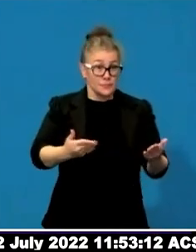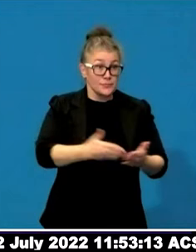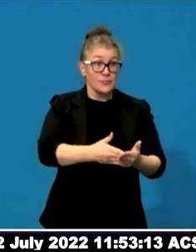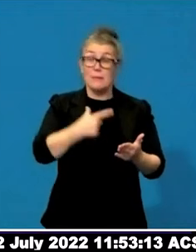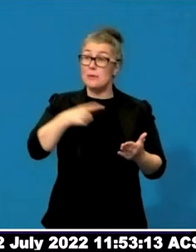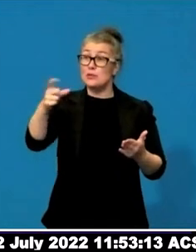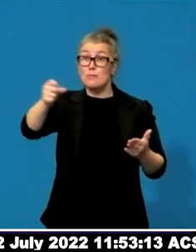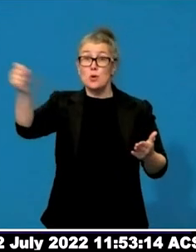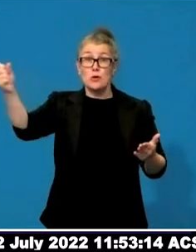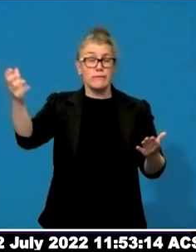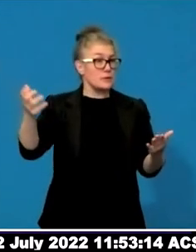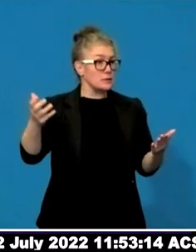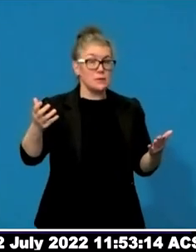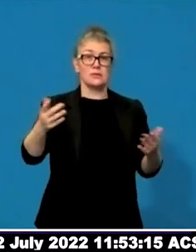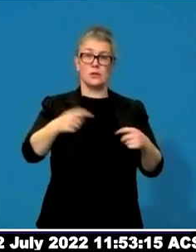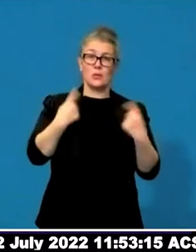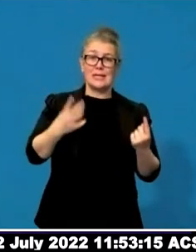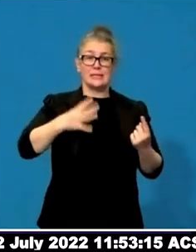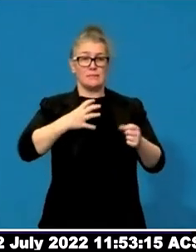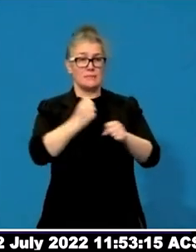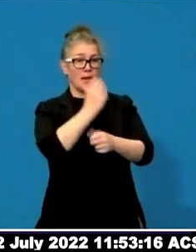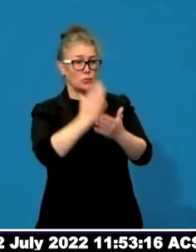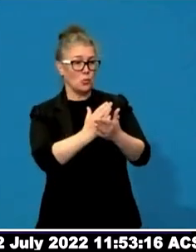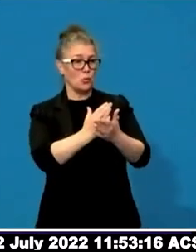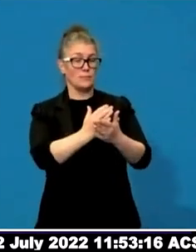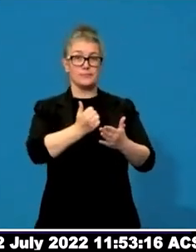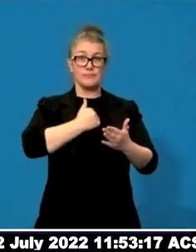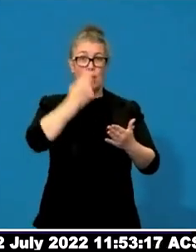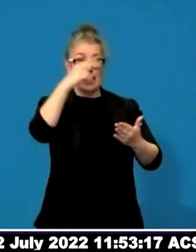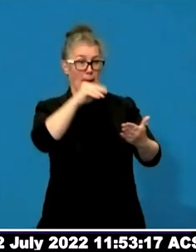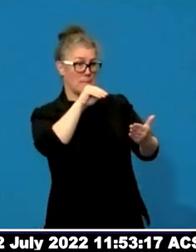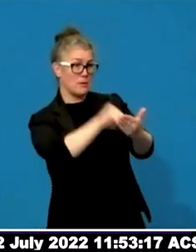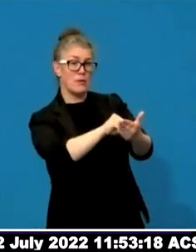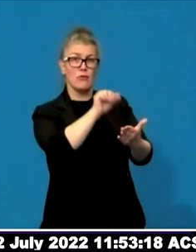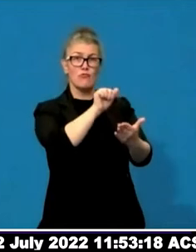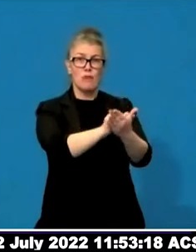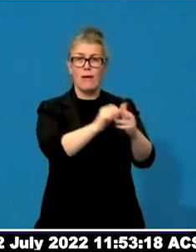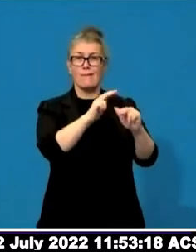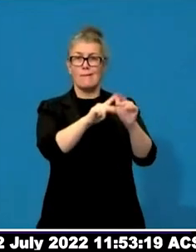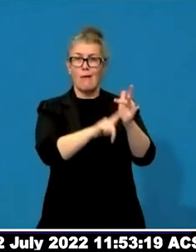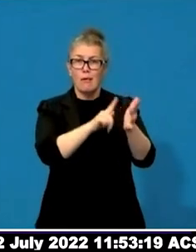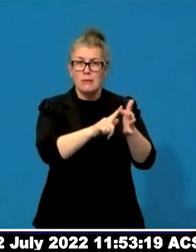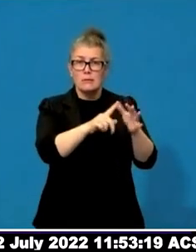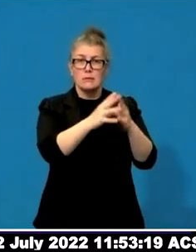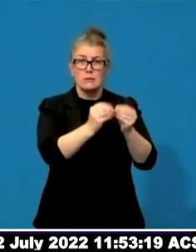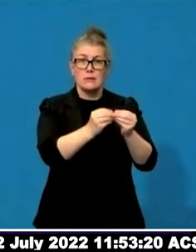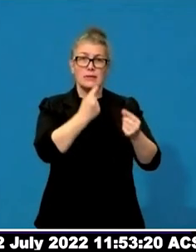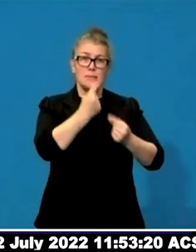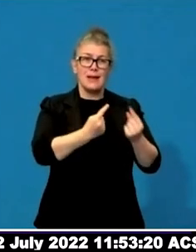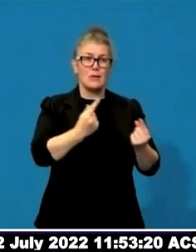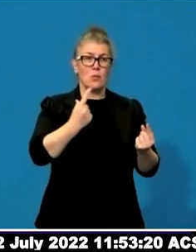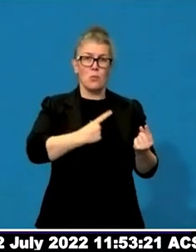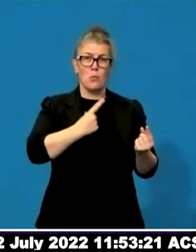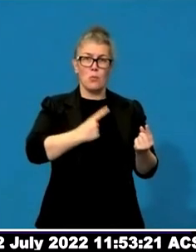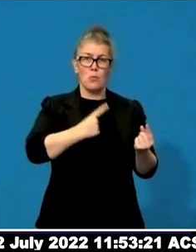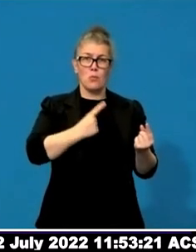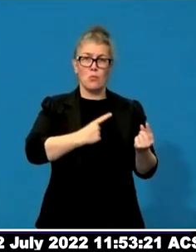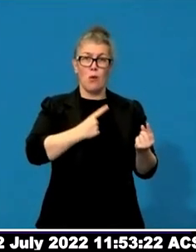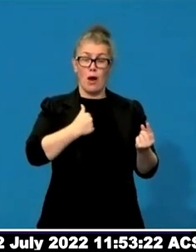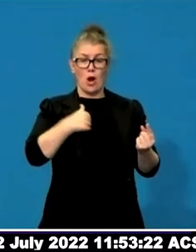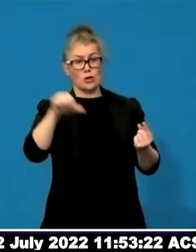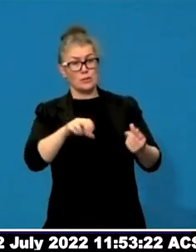certain things happen and explain why we should be involved or given information.